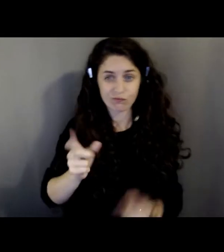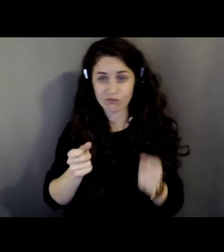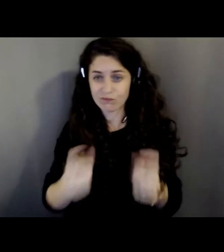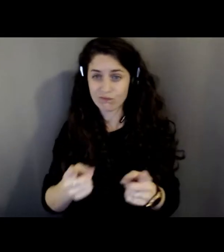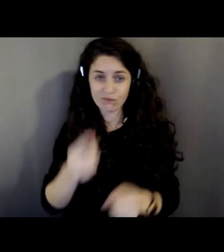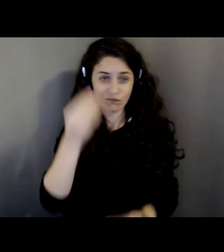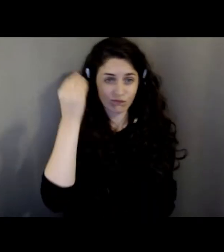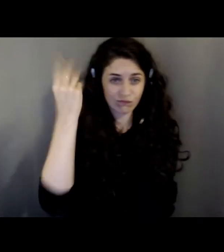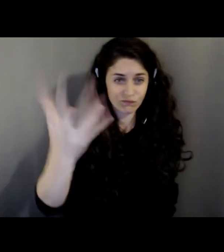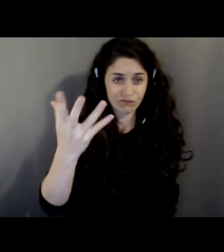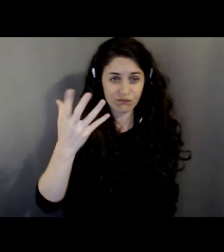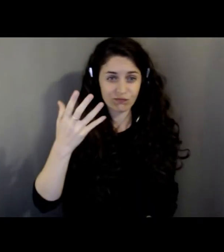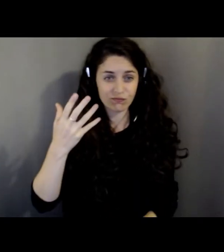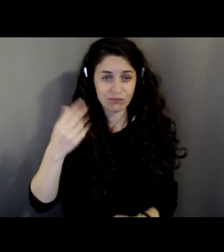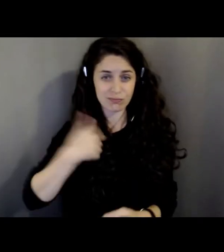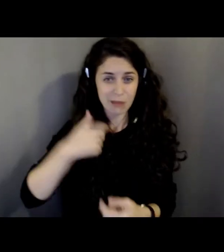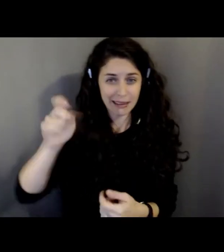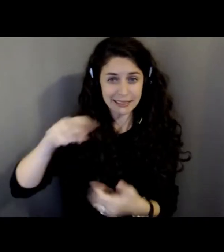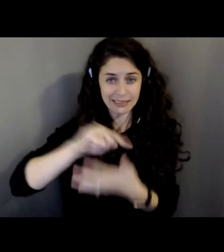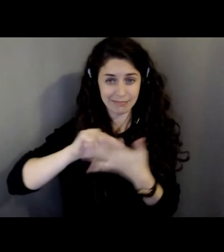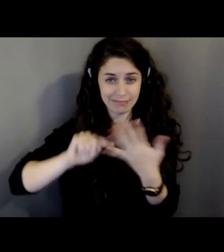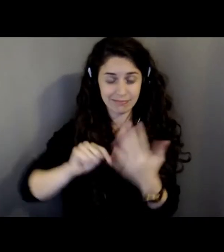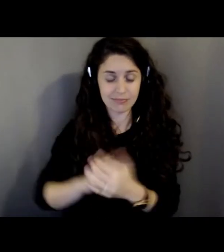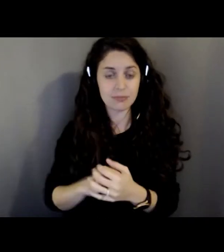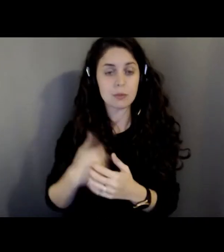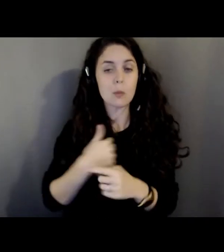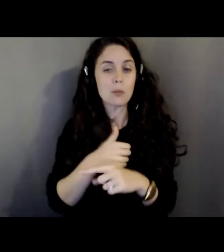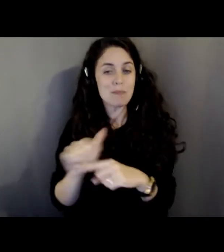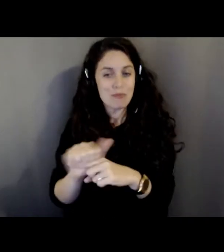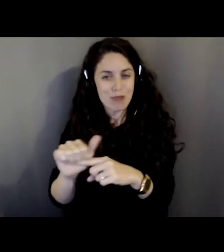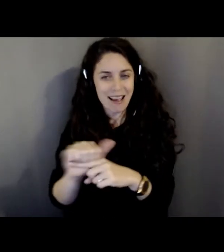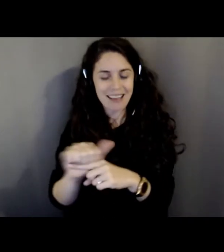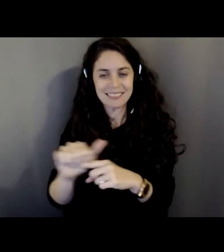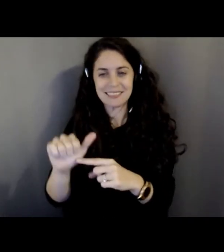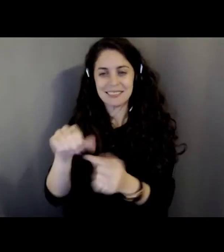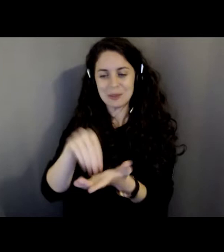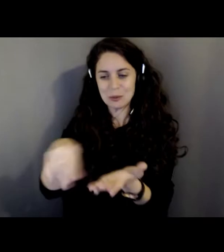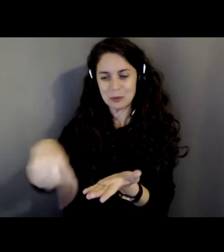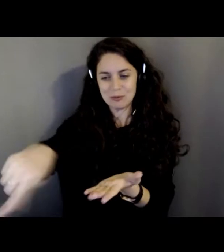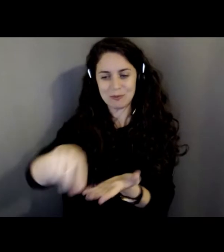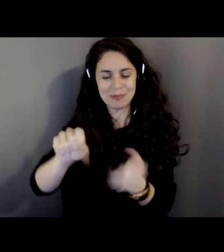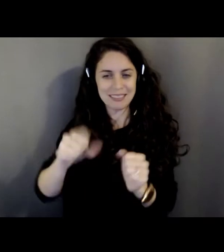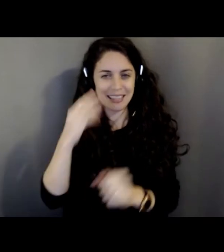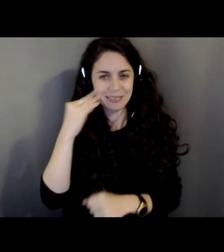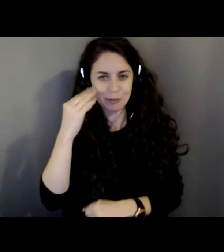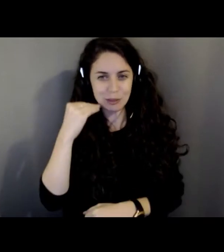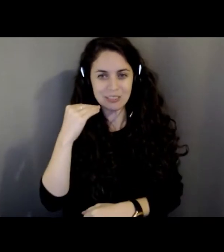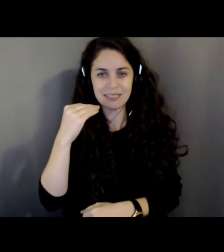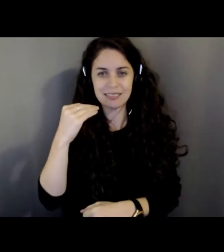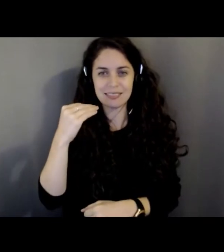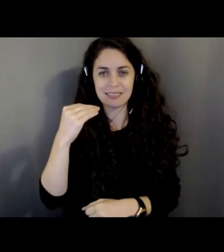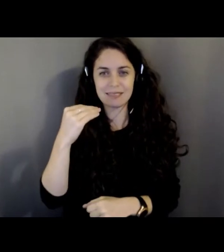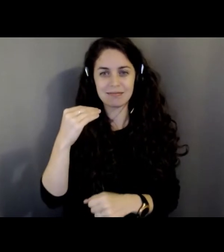One of the things we practice and that students get to experience on program is they